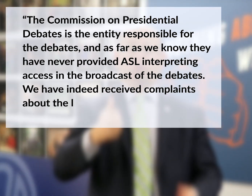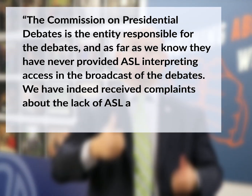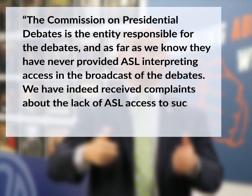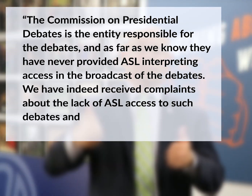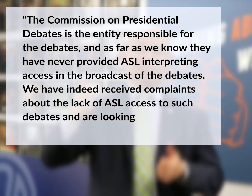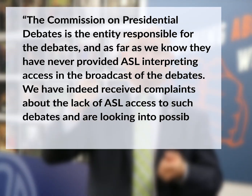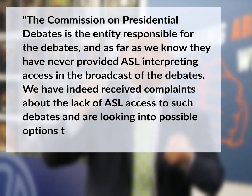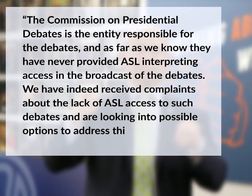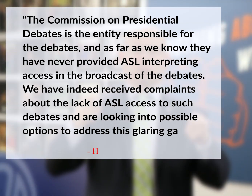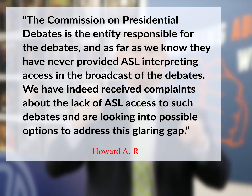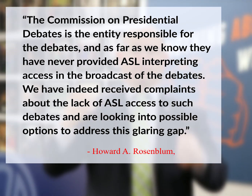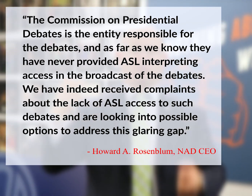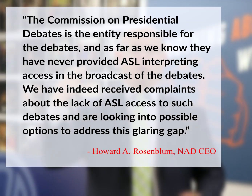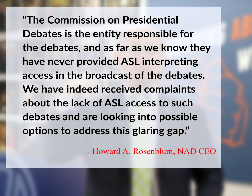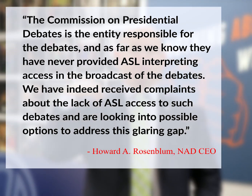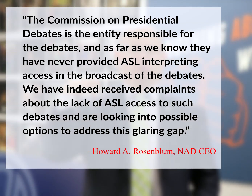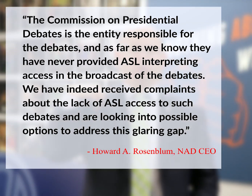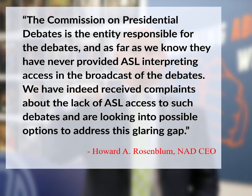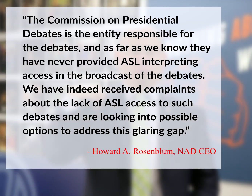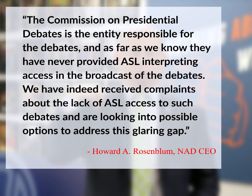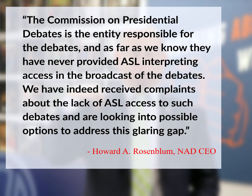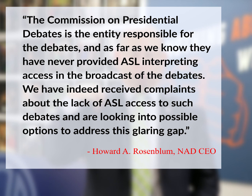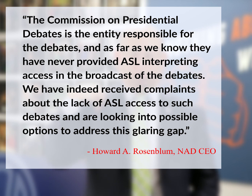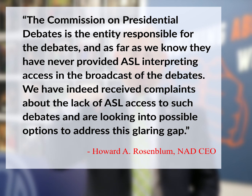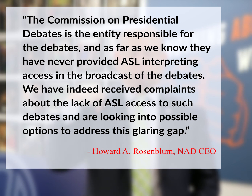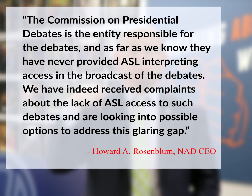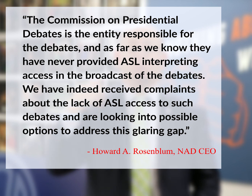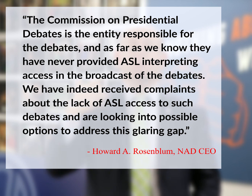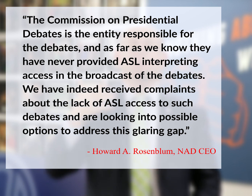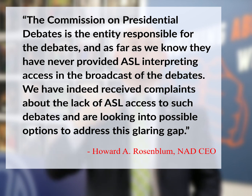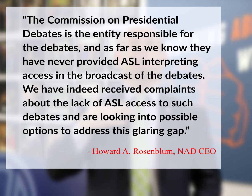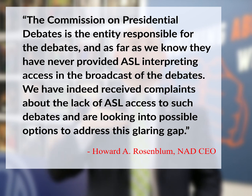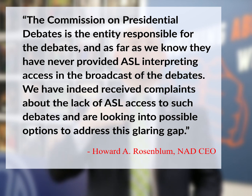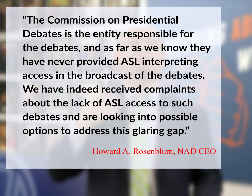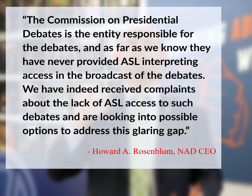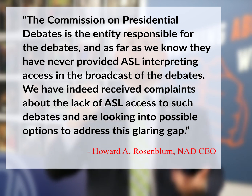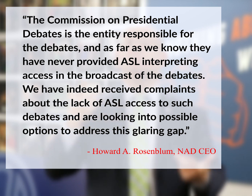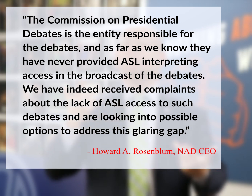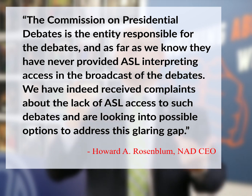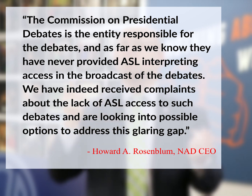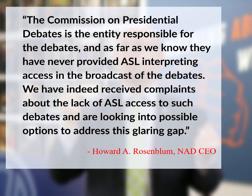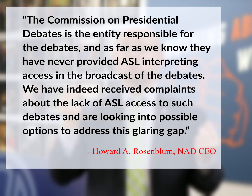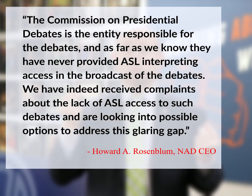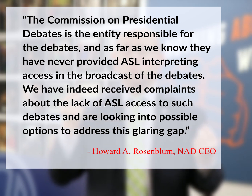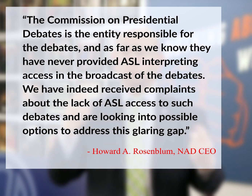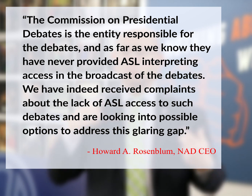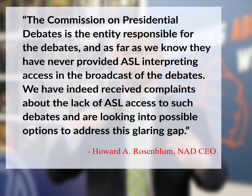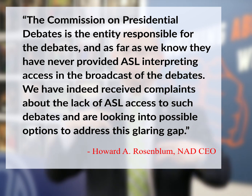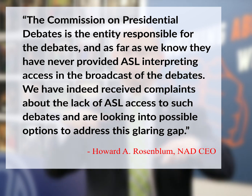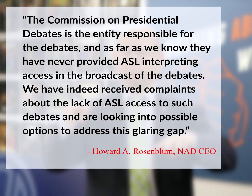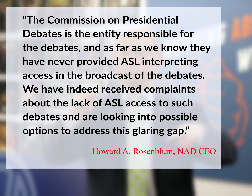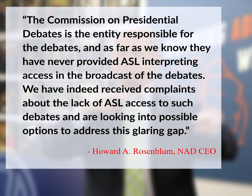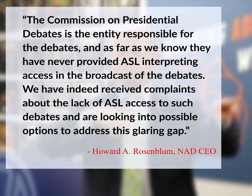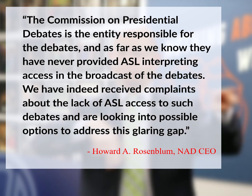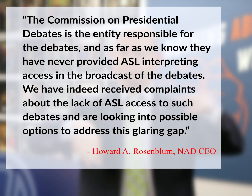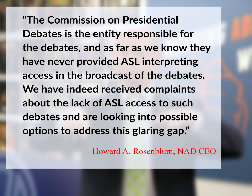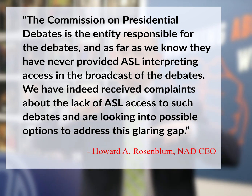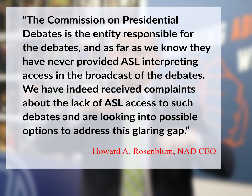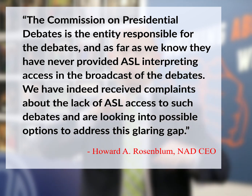responsible for the debates, and as far as we know they have never provided ASL interpreting access in the broadcast of the debates.